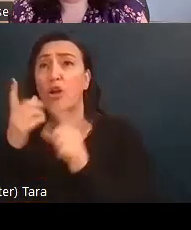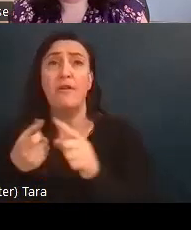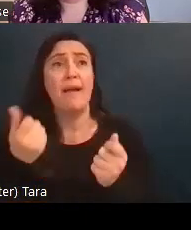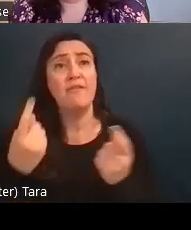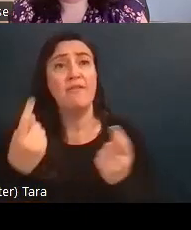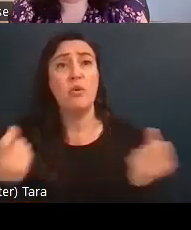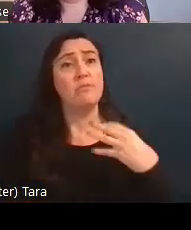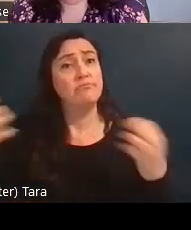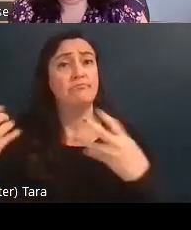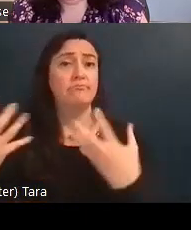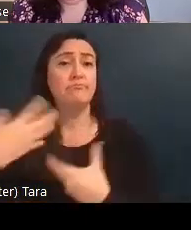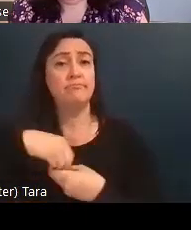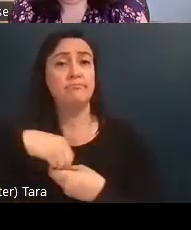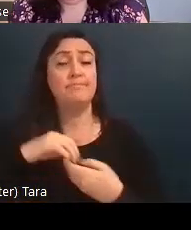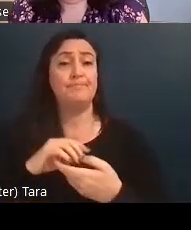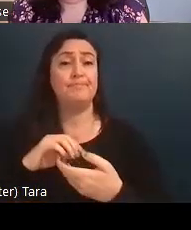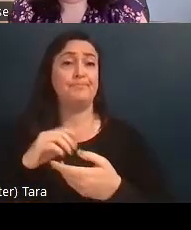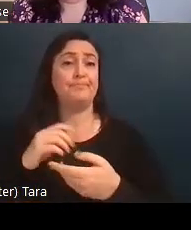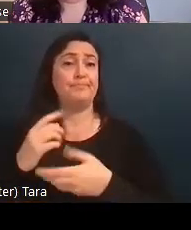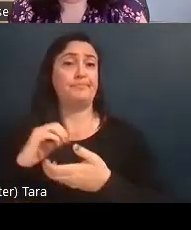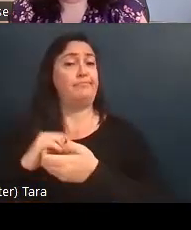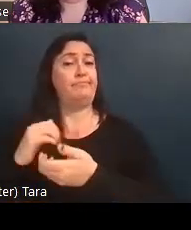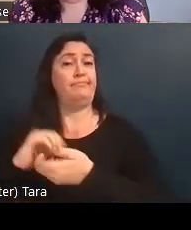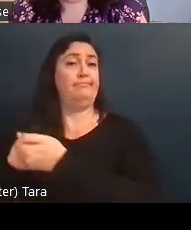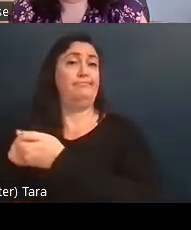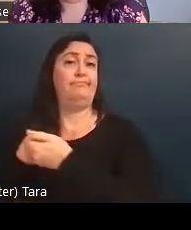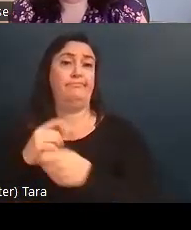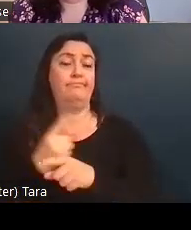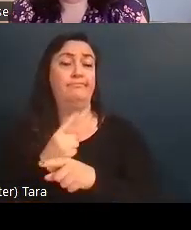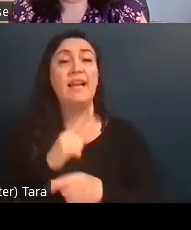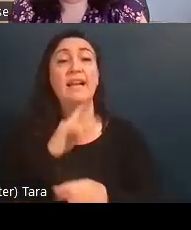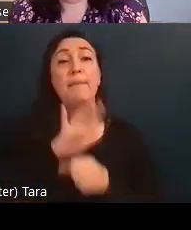That also means committing to shared leadership and partner- led activities.